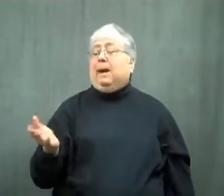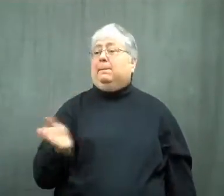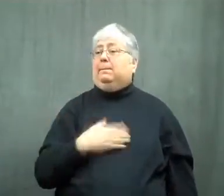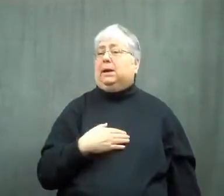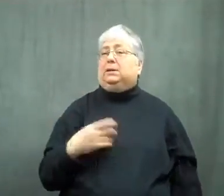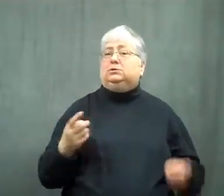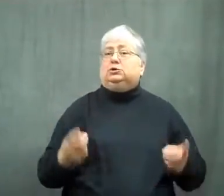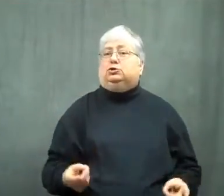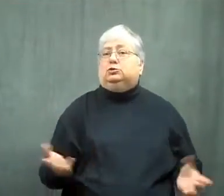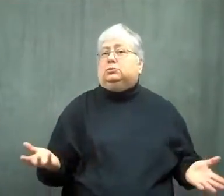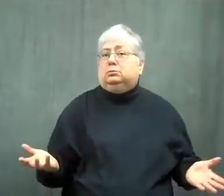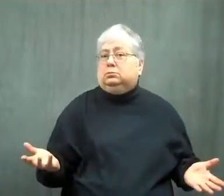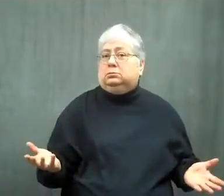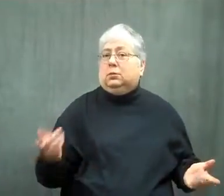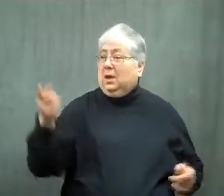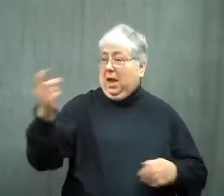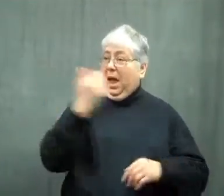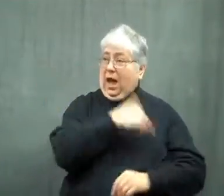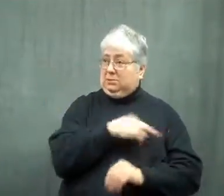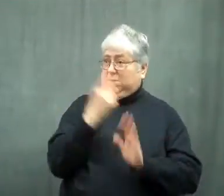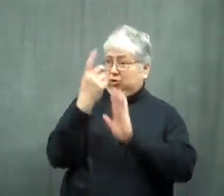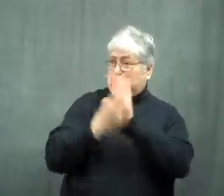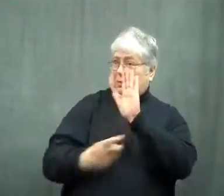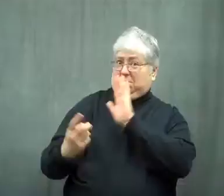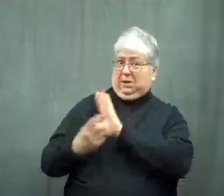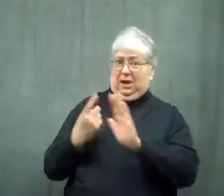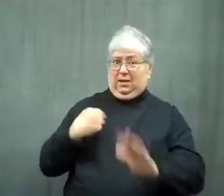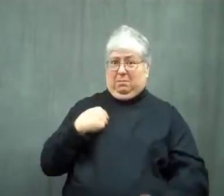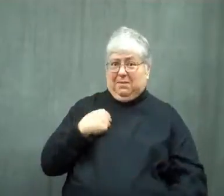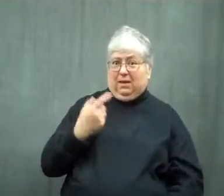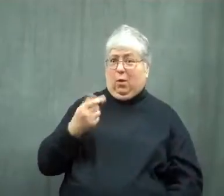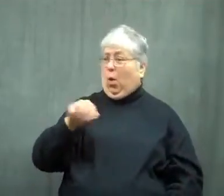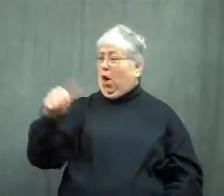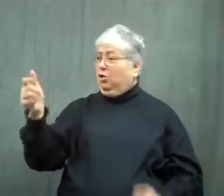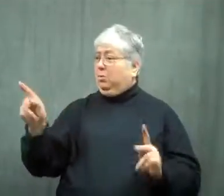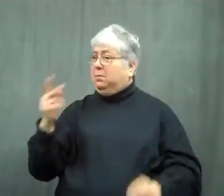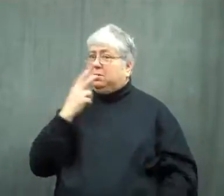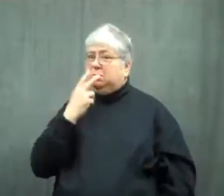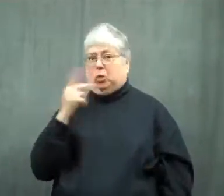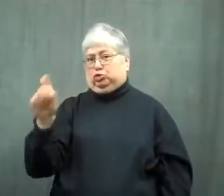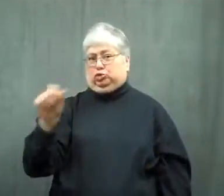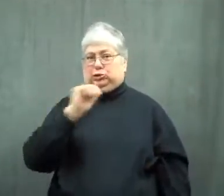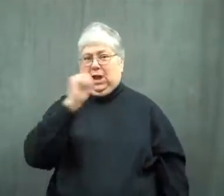But it's my decision. The hospital shouldn't discriminate against me or other smokers.